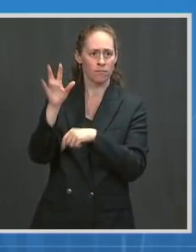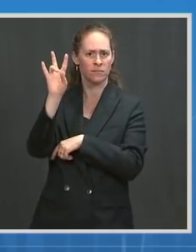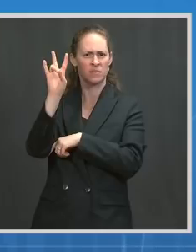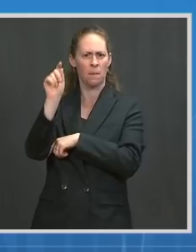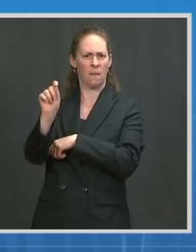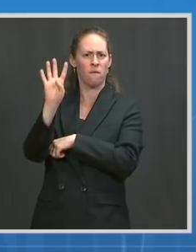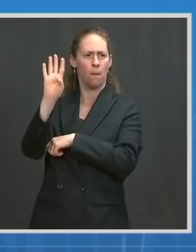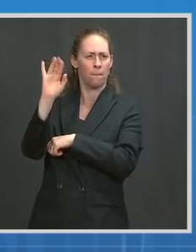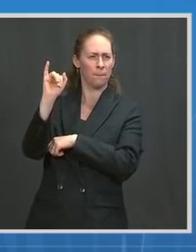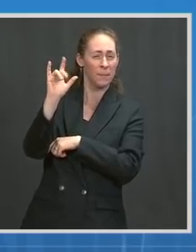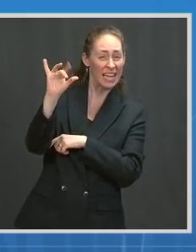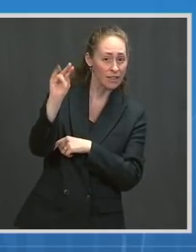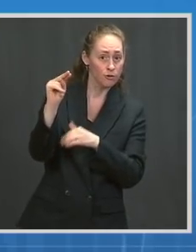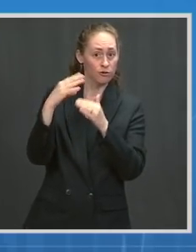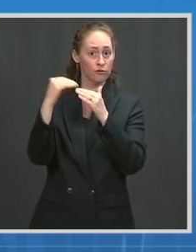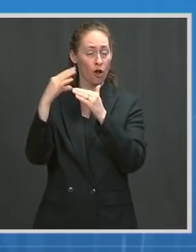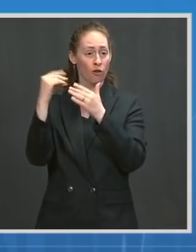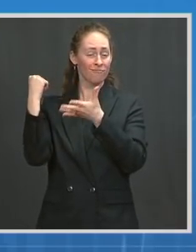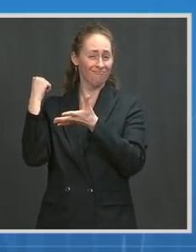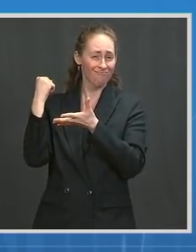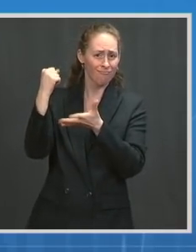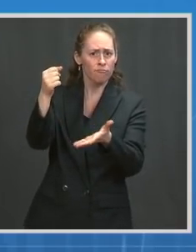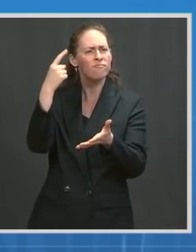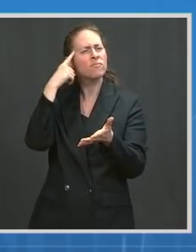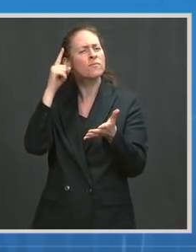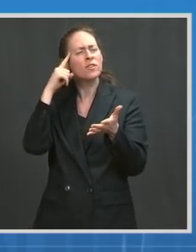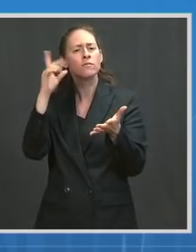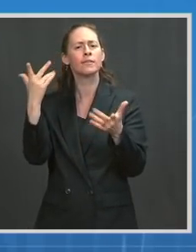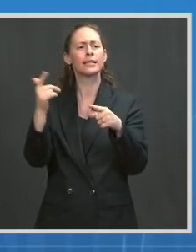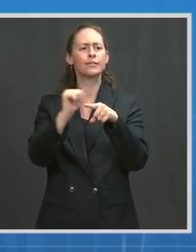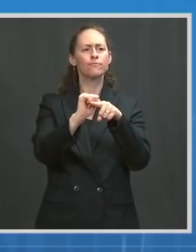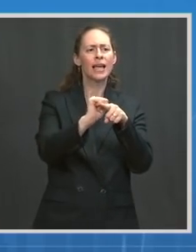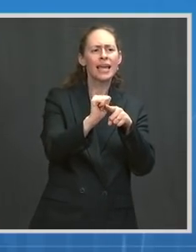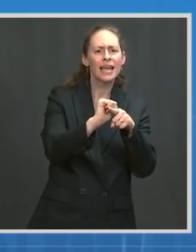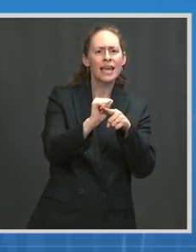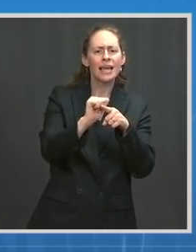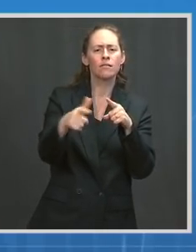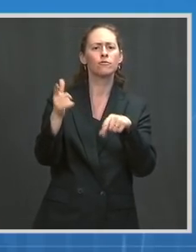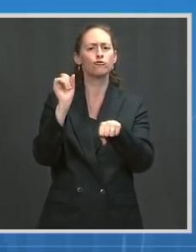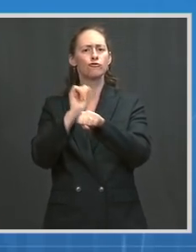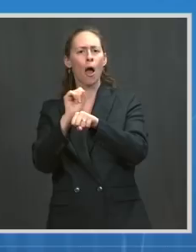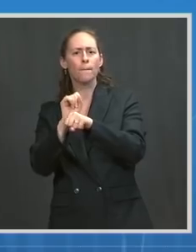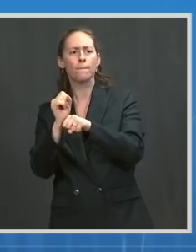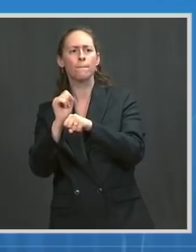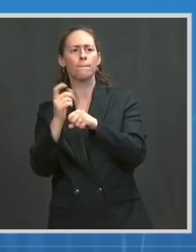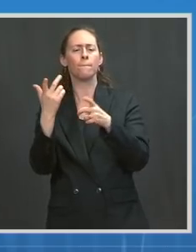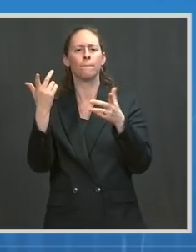reflective of the diversity within the communities they serve. Over half of the money being released --